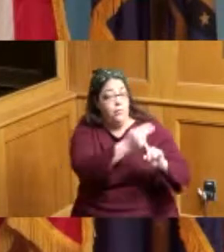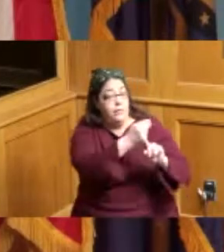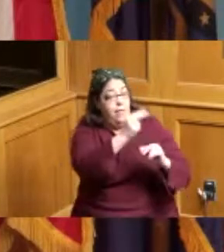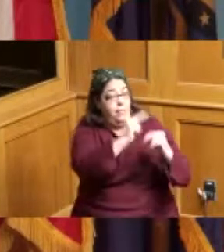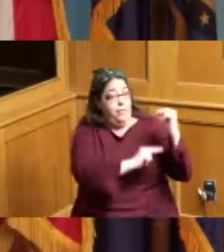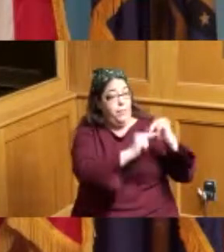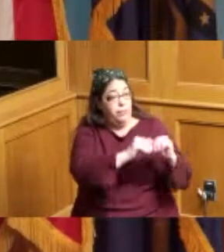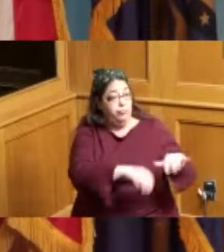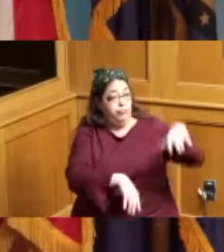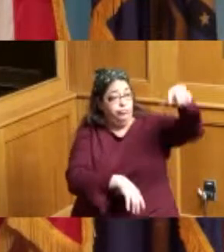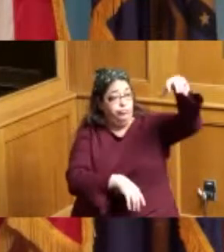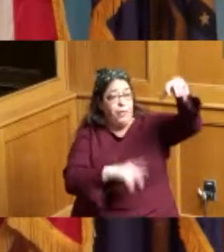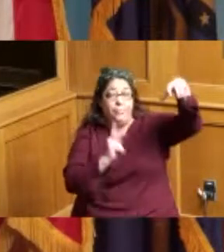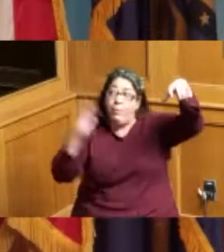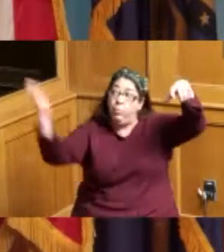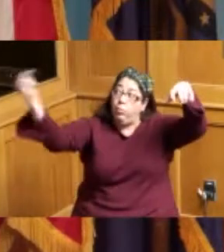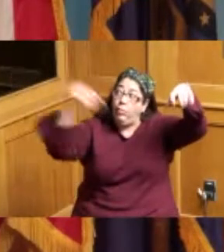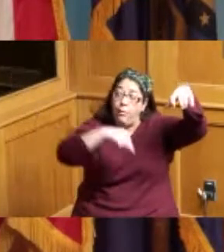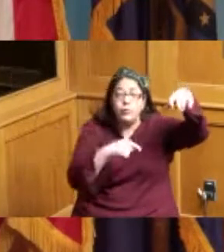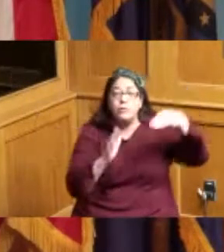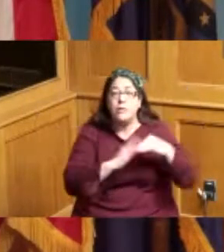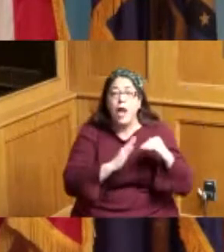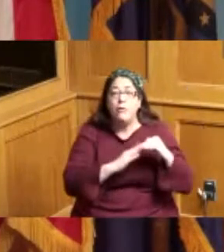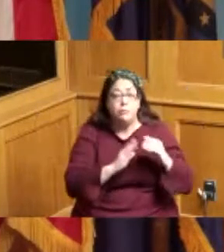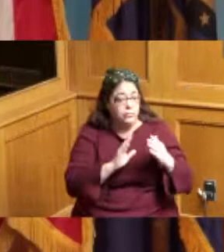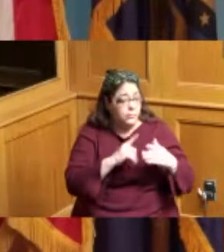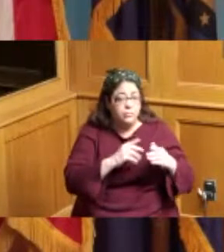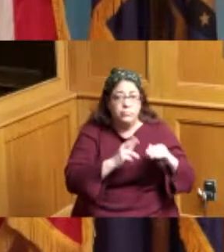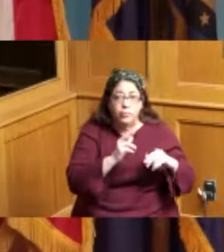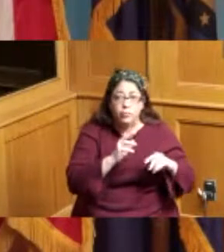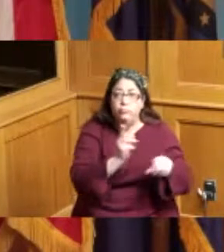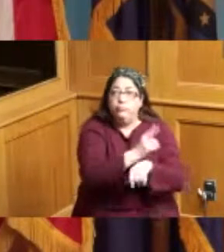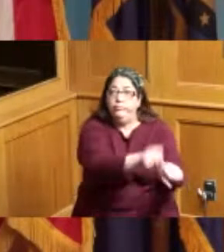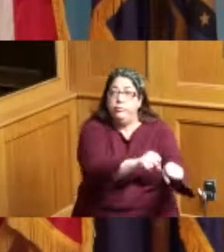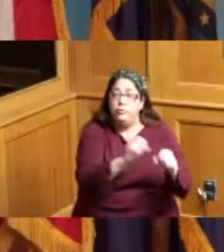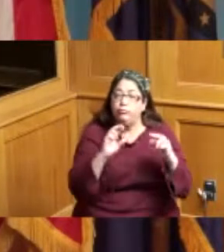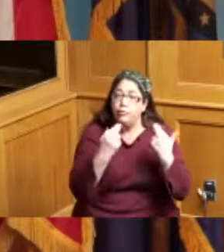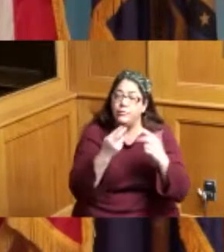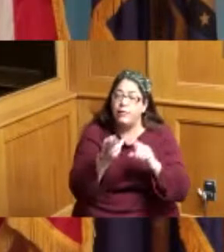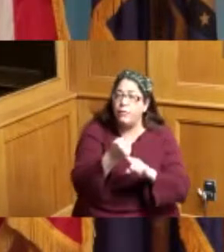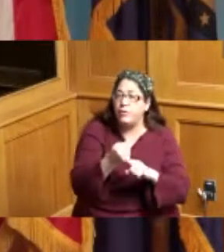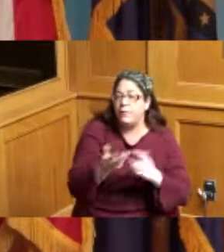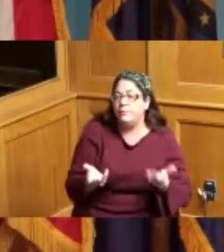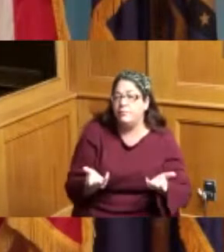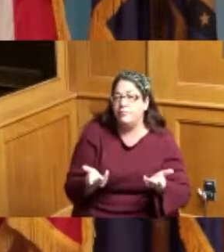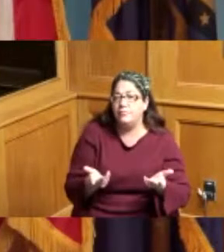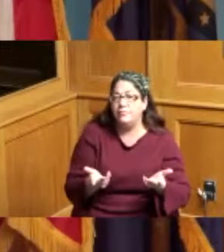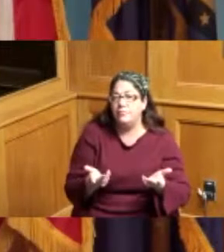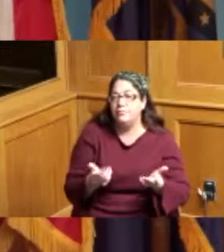some people to town and get them in these rooms so that's kind of where I'm coming from and what